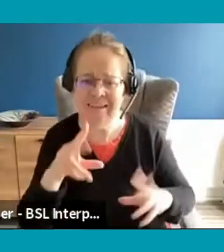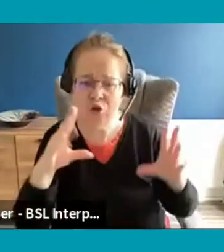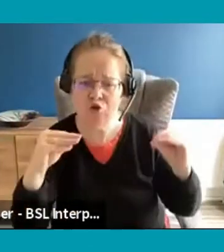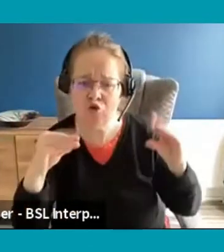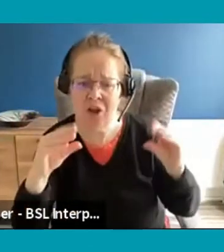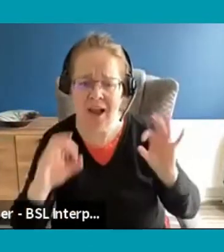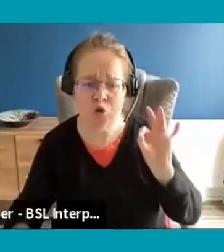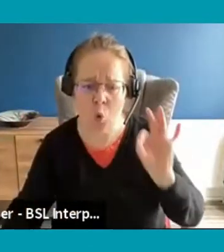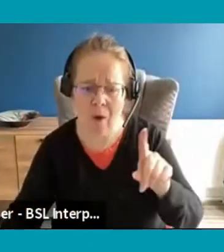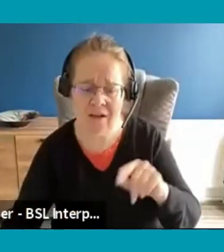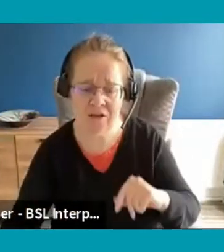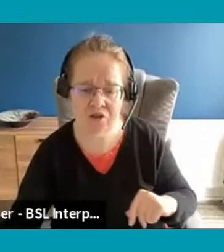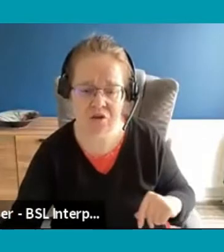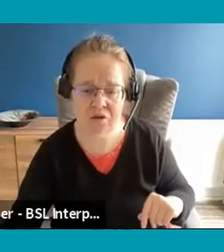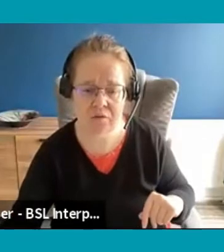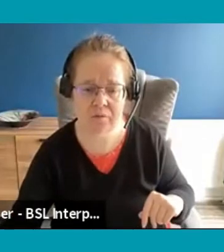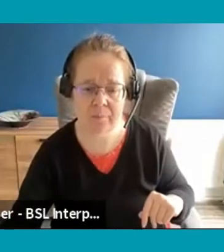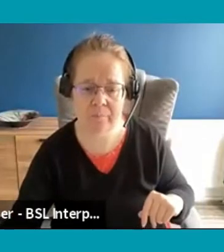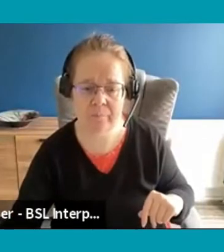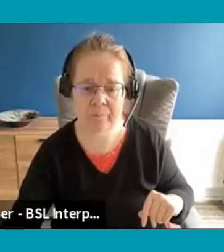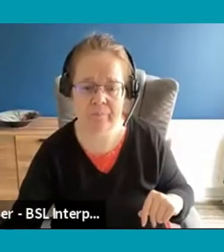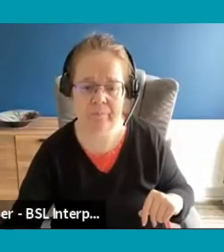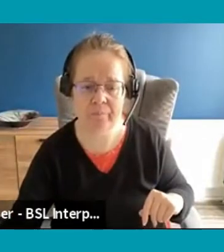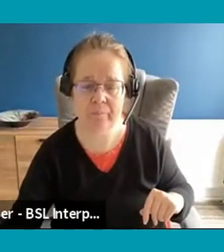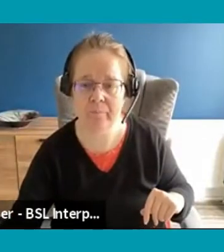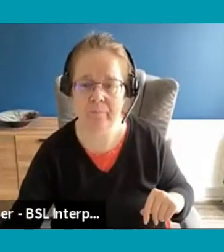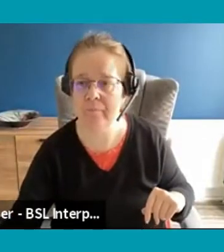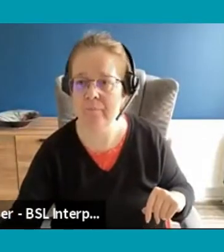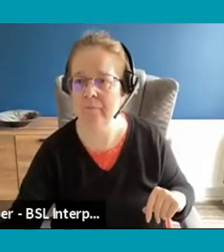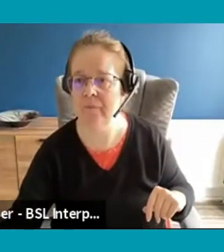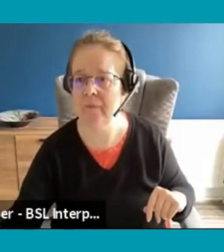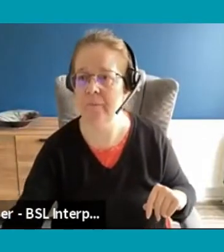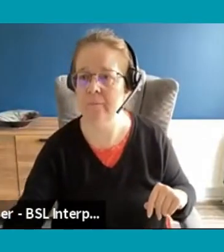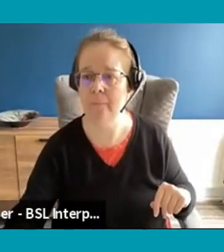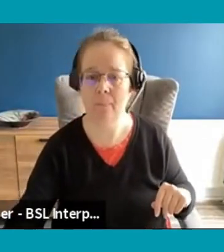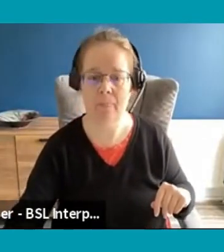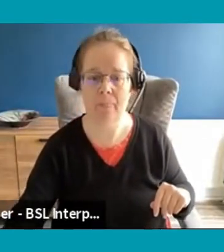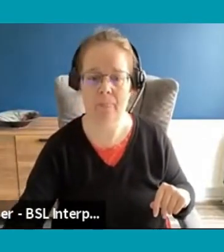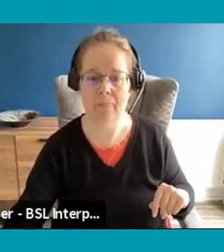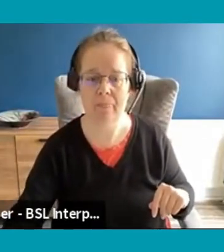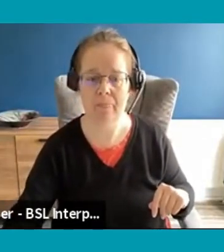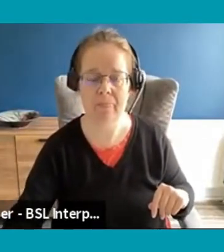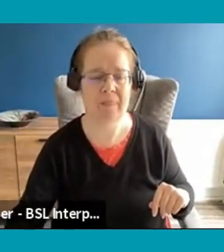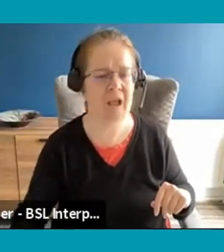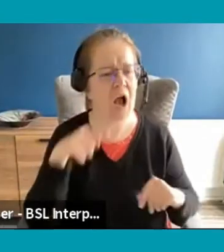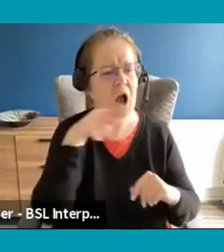'cause Steve obviously a few ears picked up when they heard that you work in the IT area.